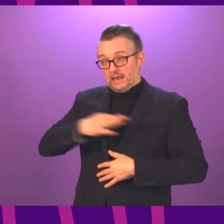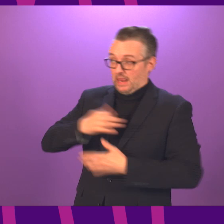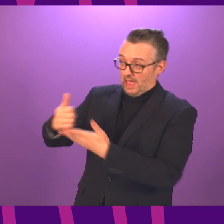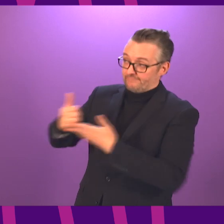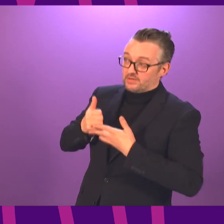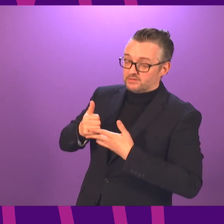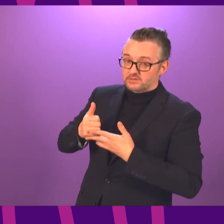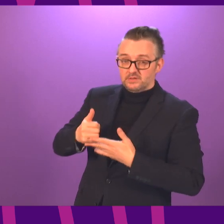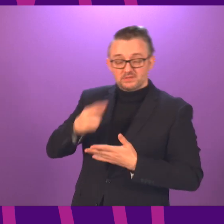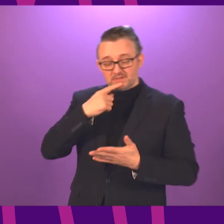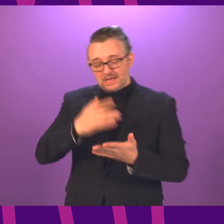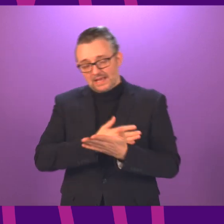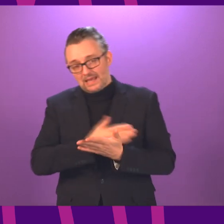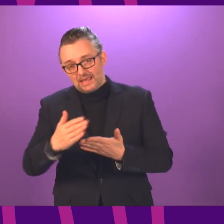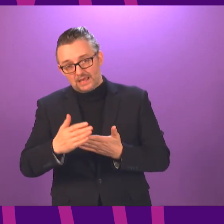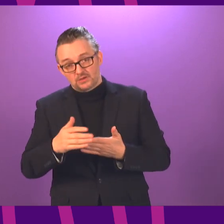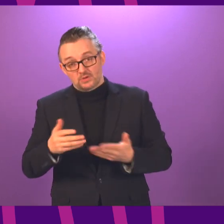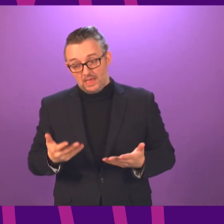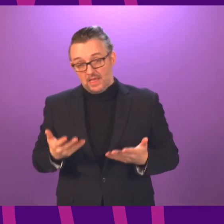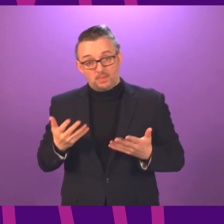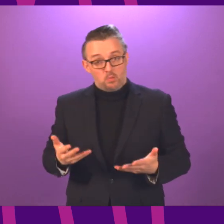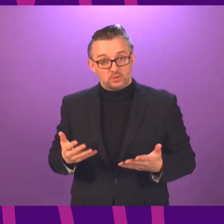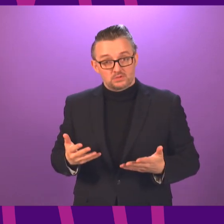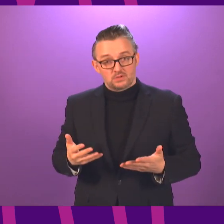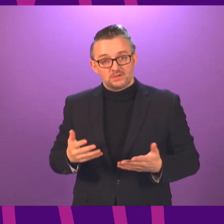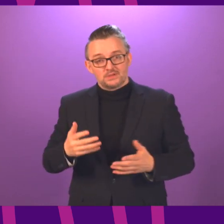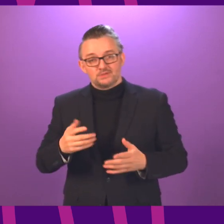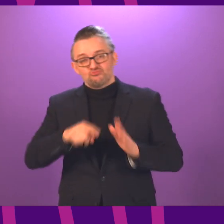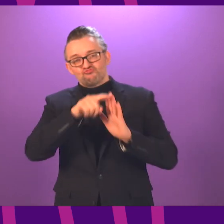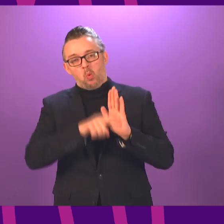stage we have quite limited scope for easing restrictions.